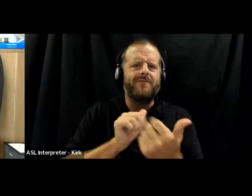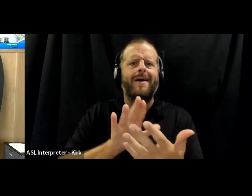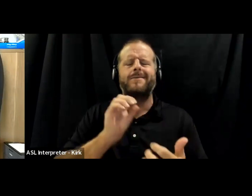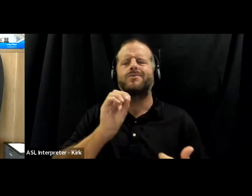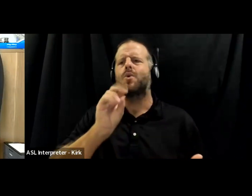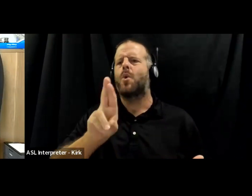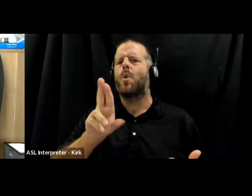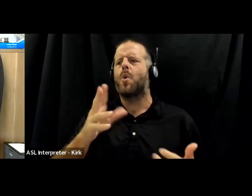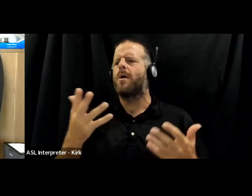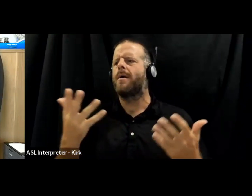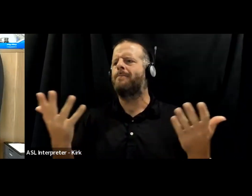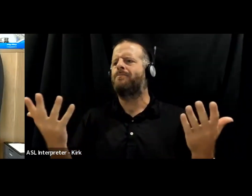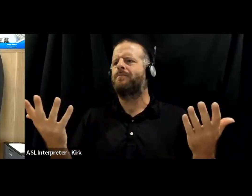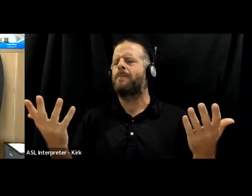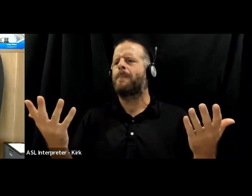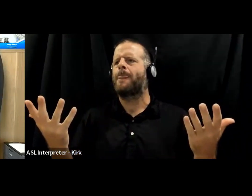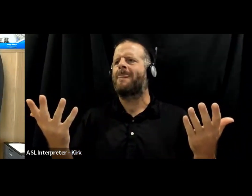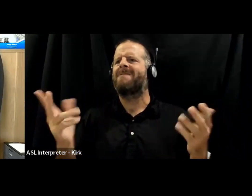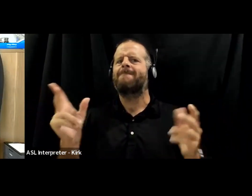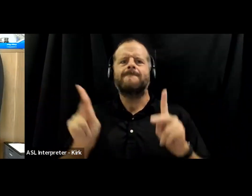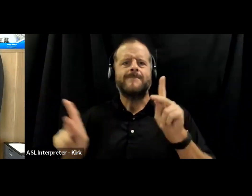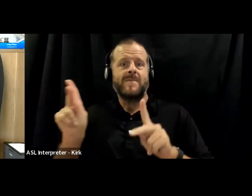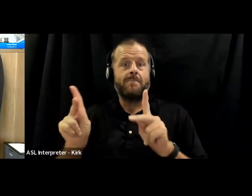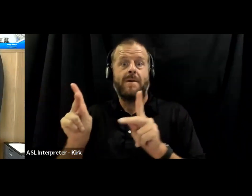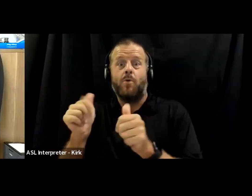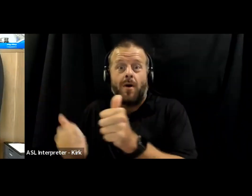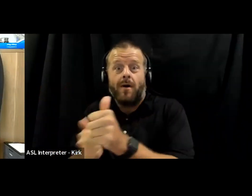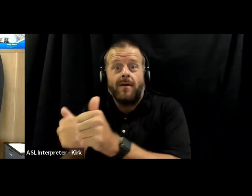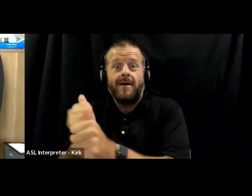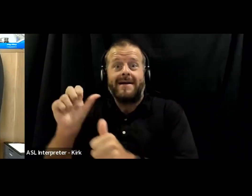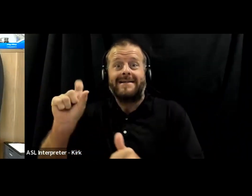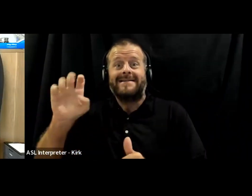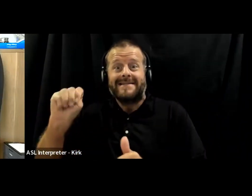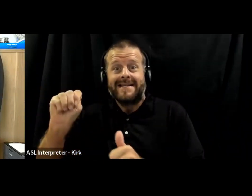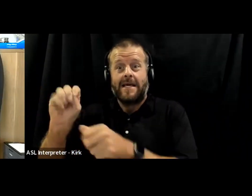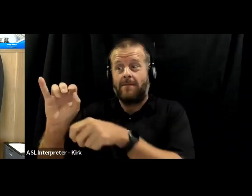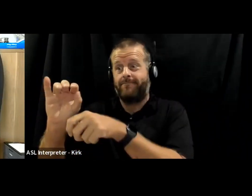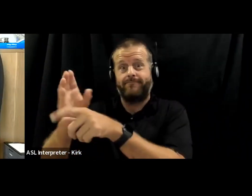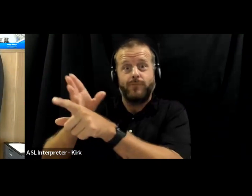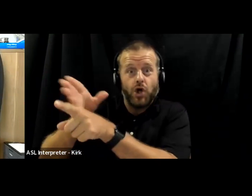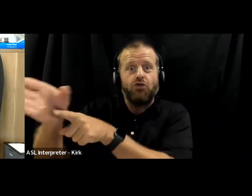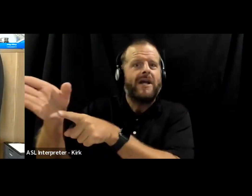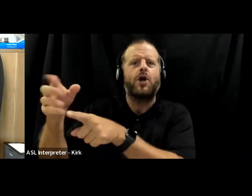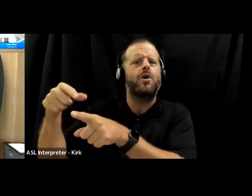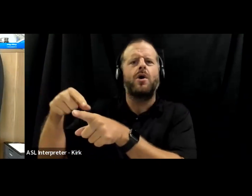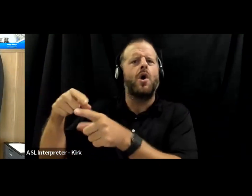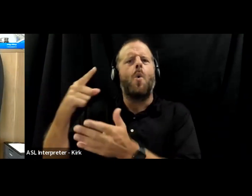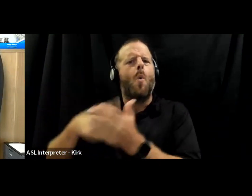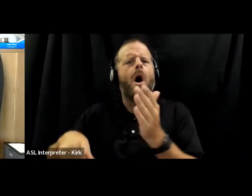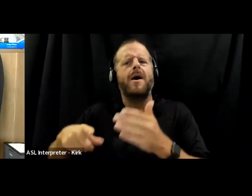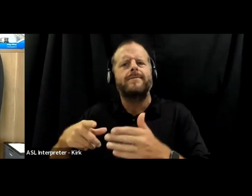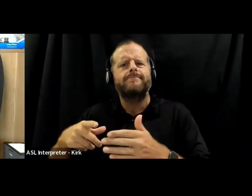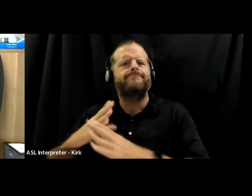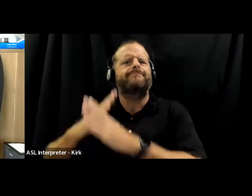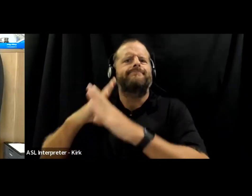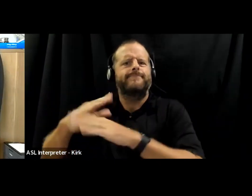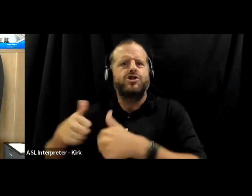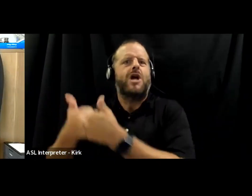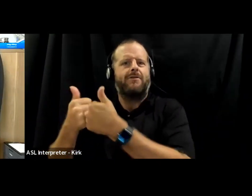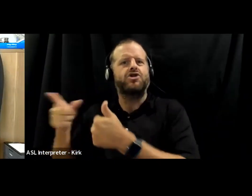people who are pursuing a STEAM based career might expect to face and to deal with.